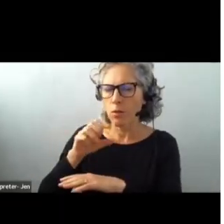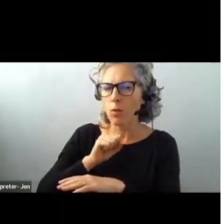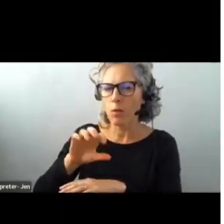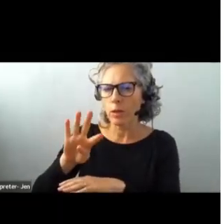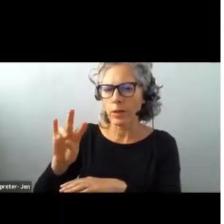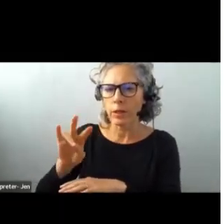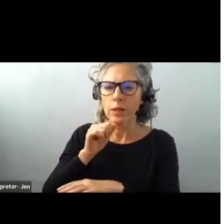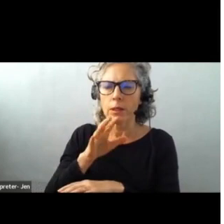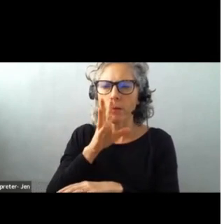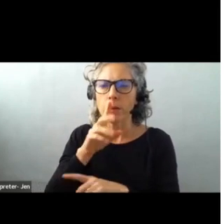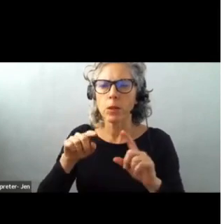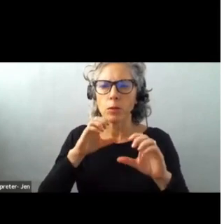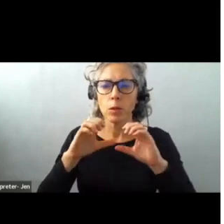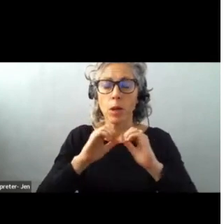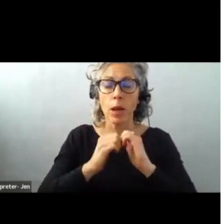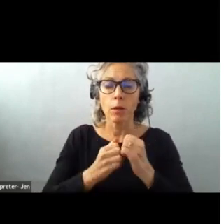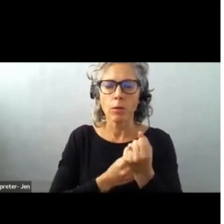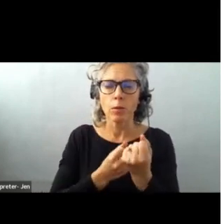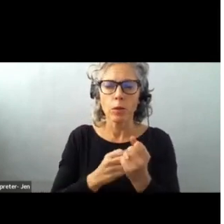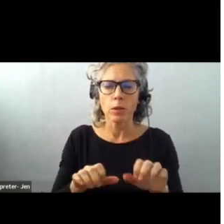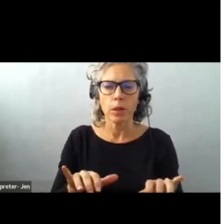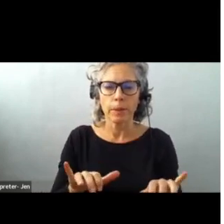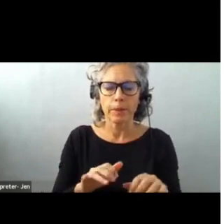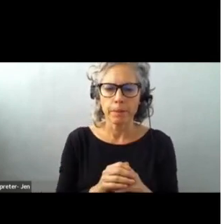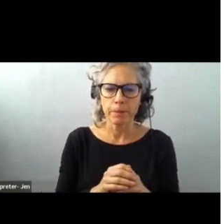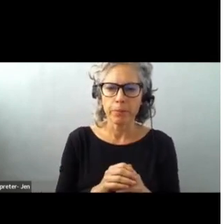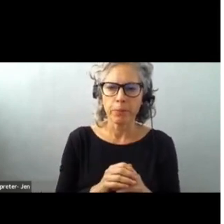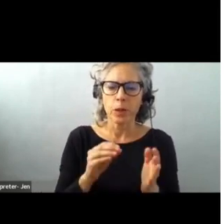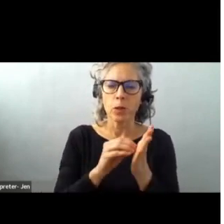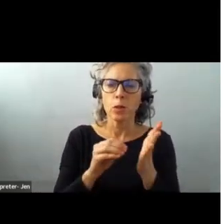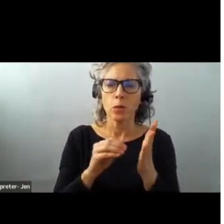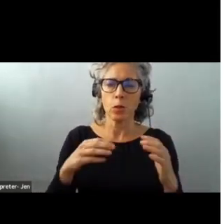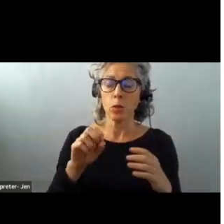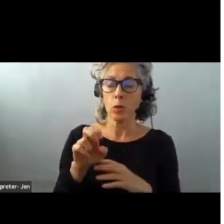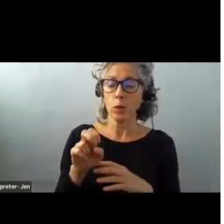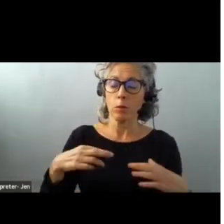speak but communicates by supported typing. Susan retired from the University of Vermont,